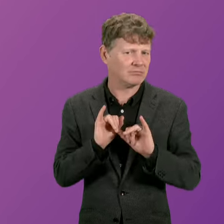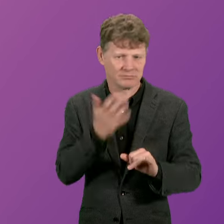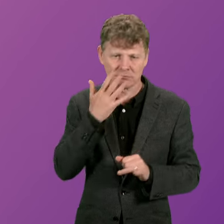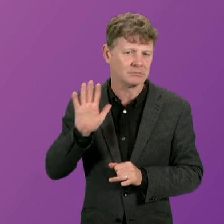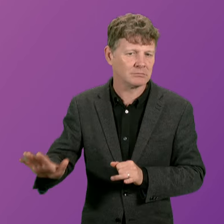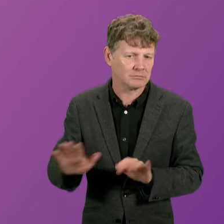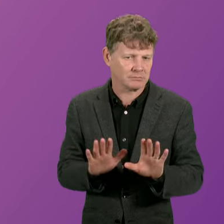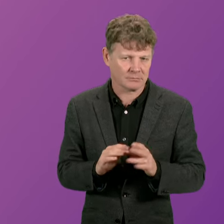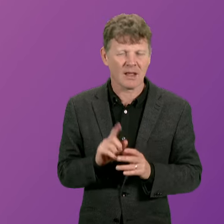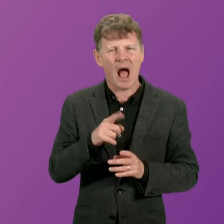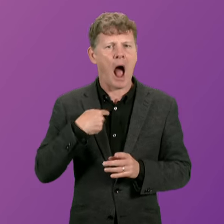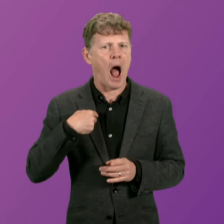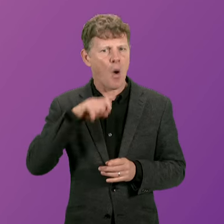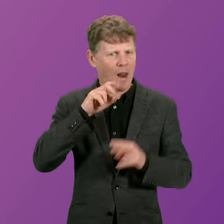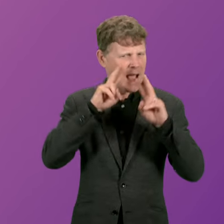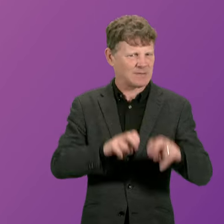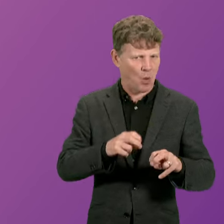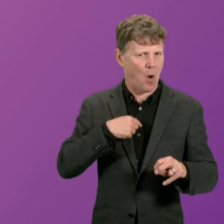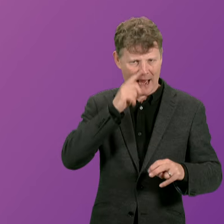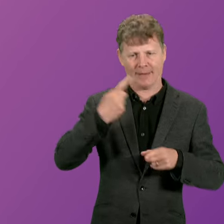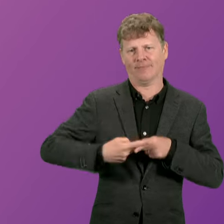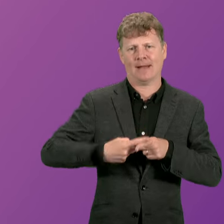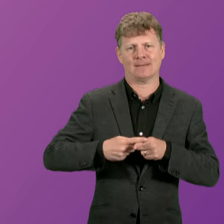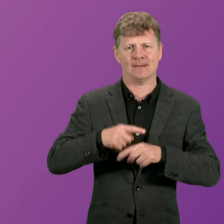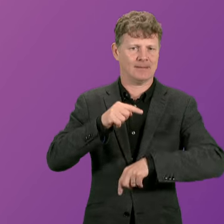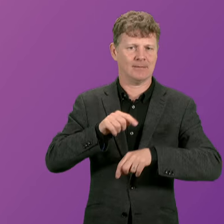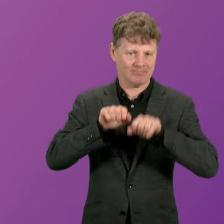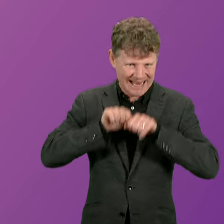an opportunity to accelerate the timescale for the implementation of the regulations.